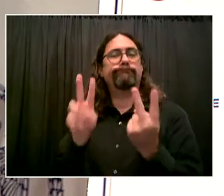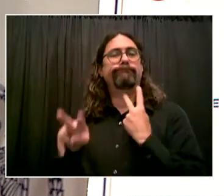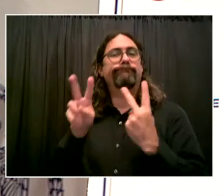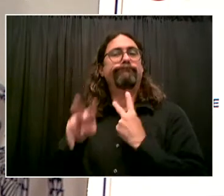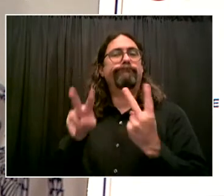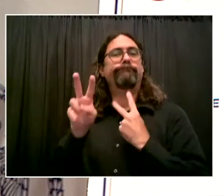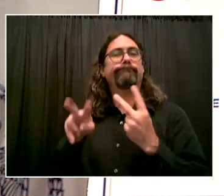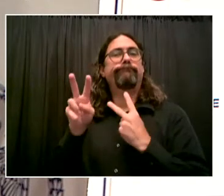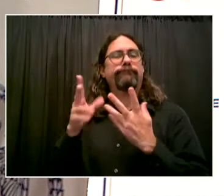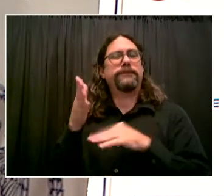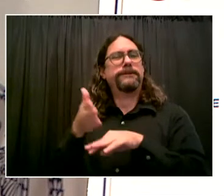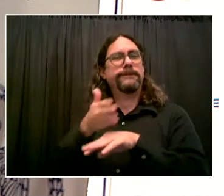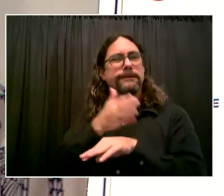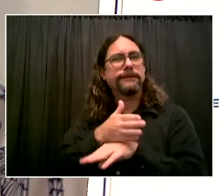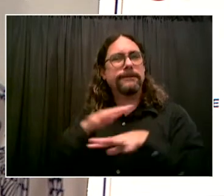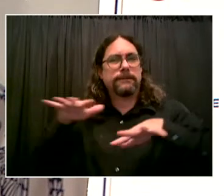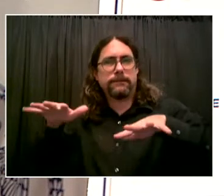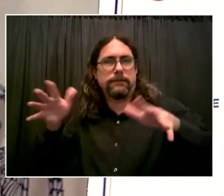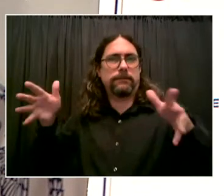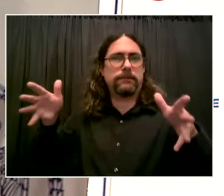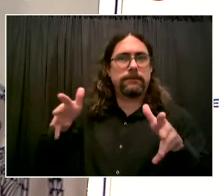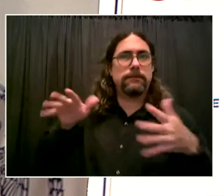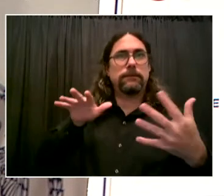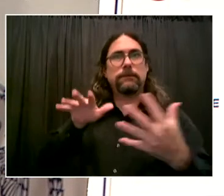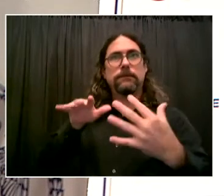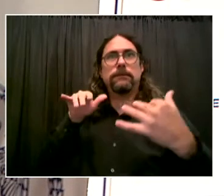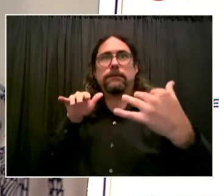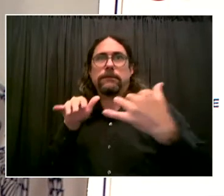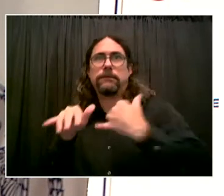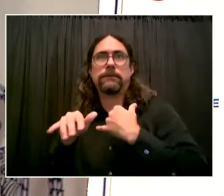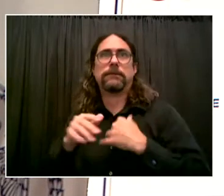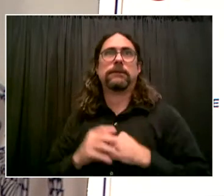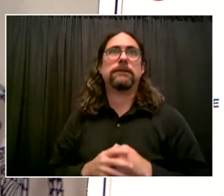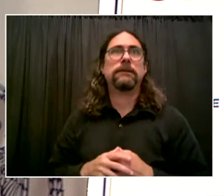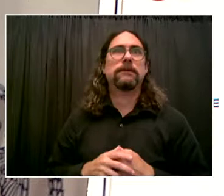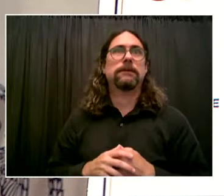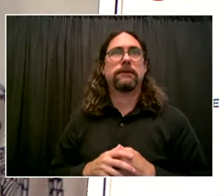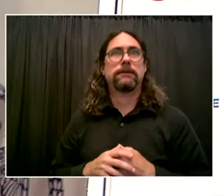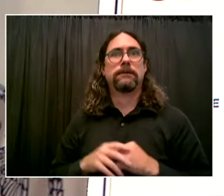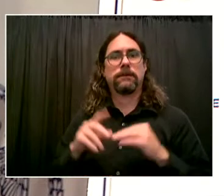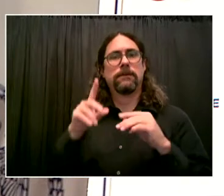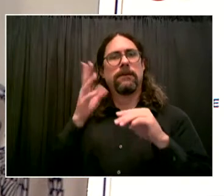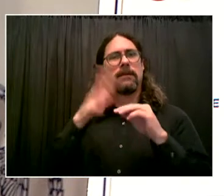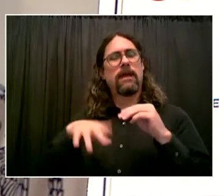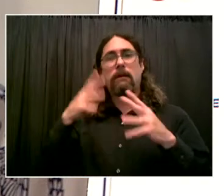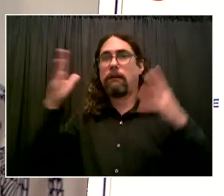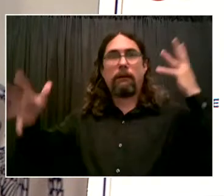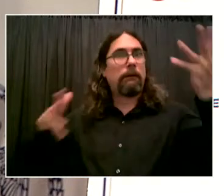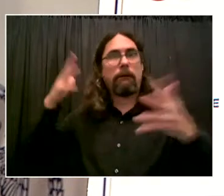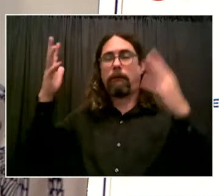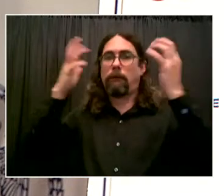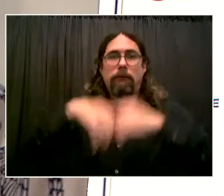SHRINKING THE LANES TO HELP WITH CONGESTION